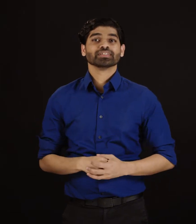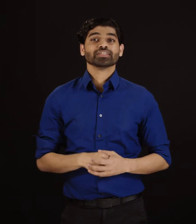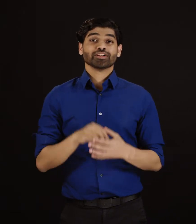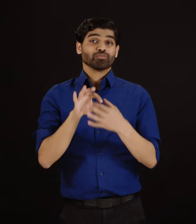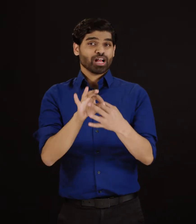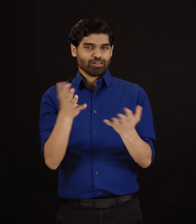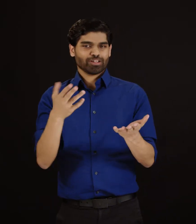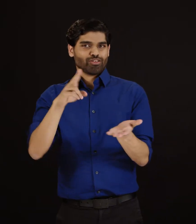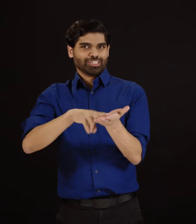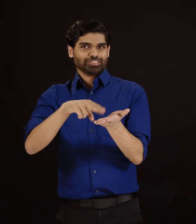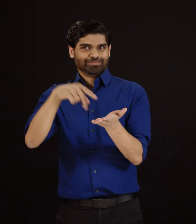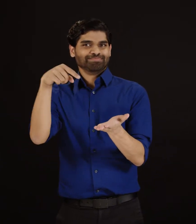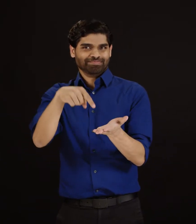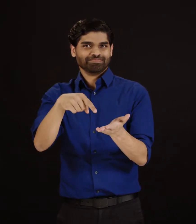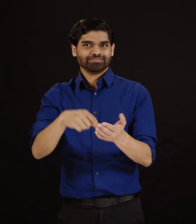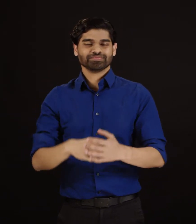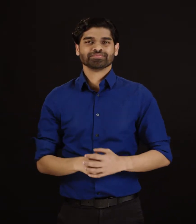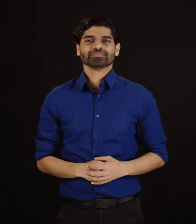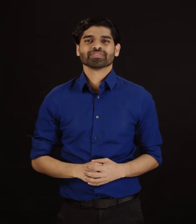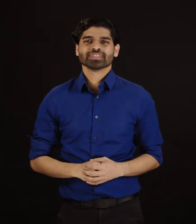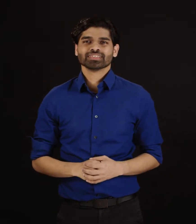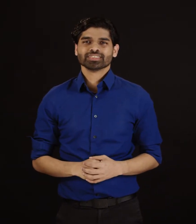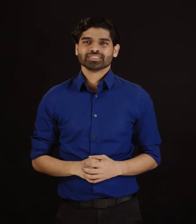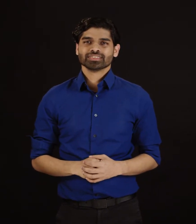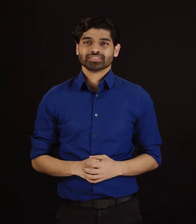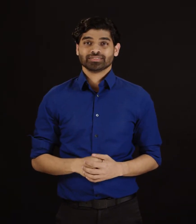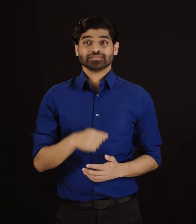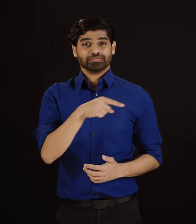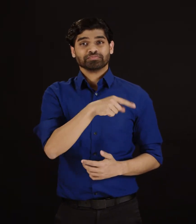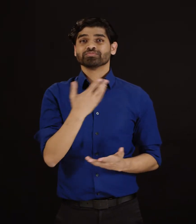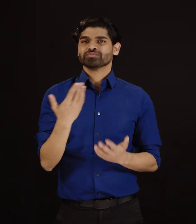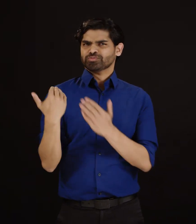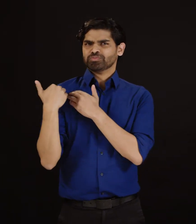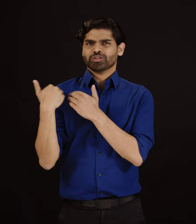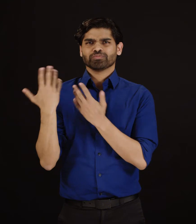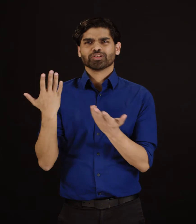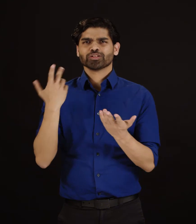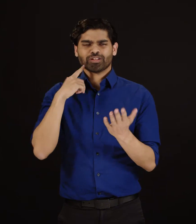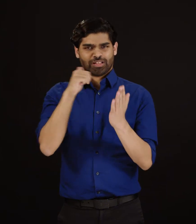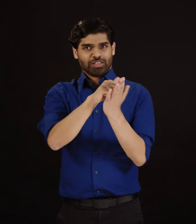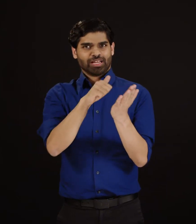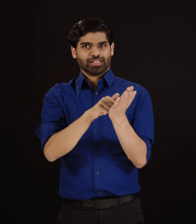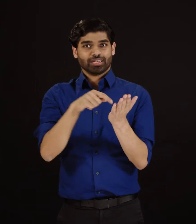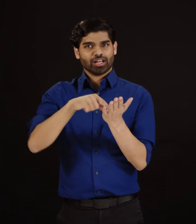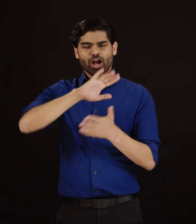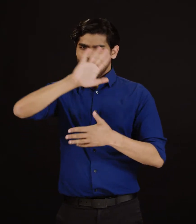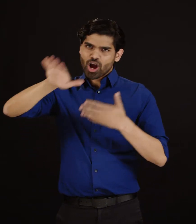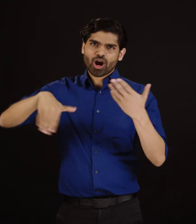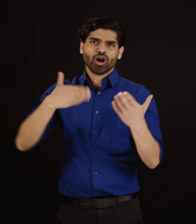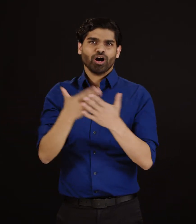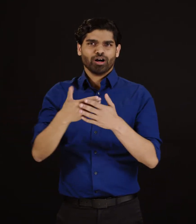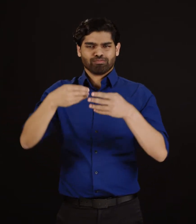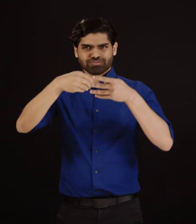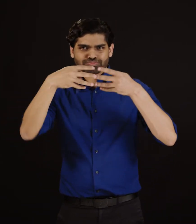responsible for all aspects of the account. An account holder is not necessarily also the device user.